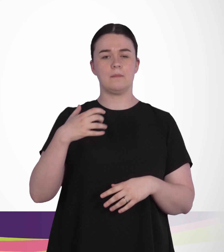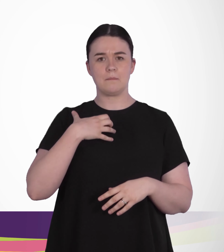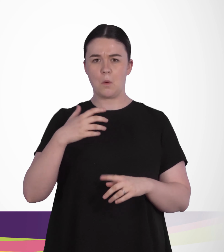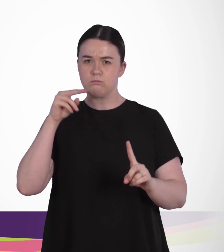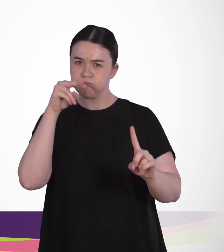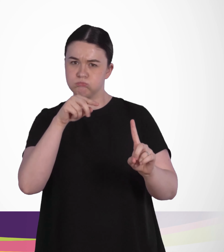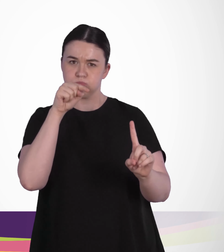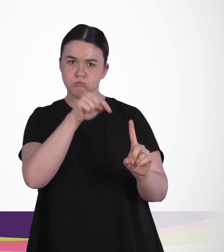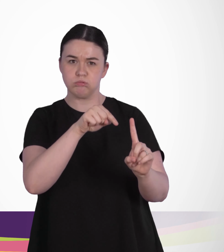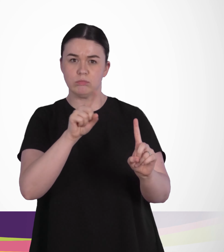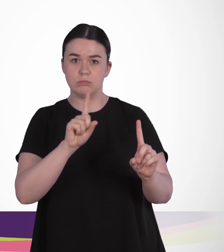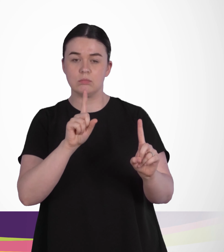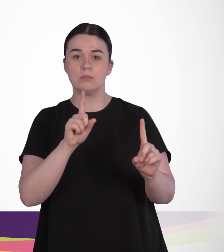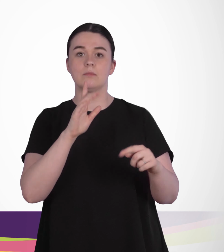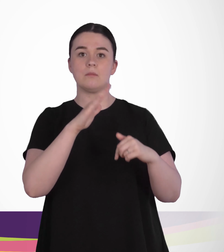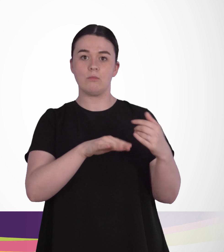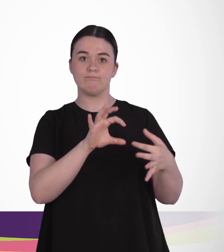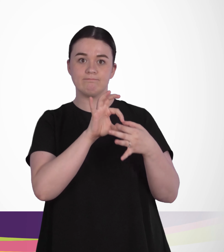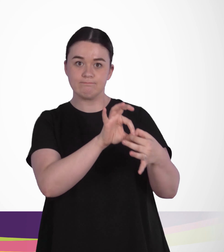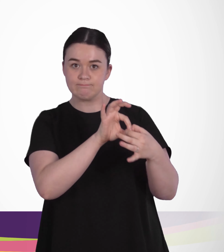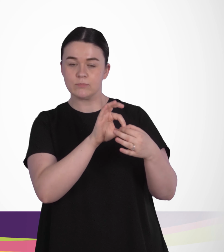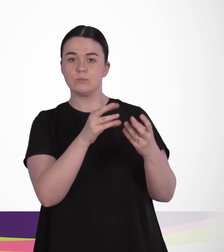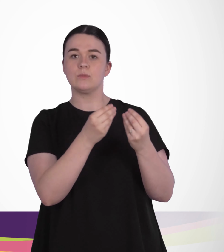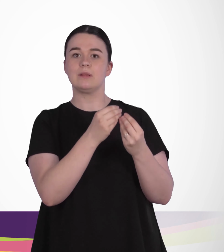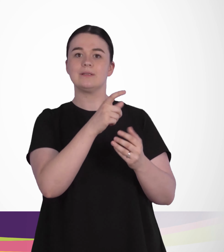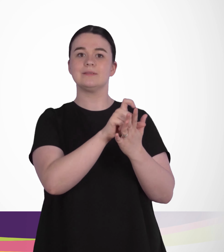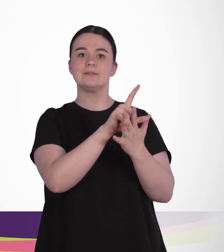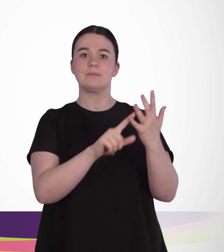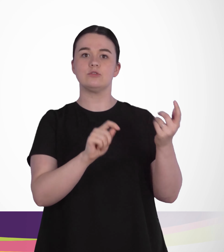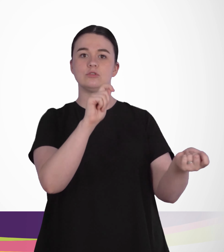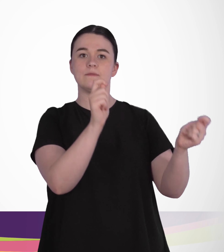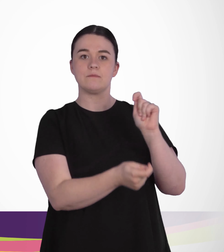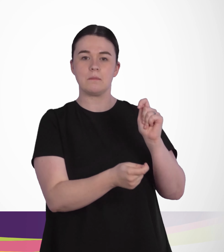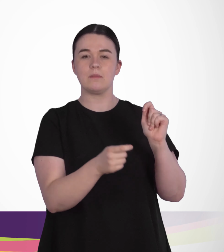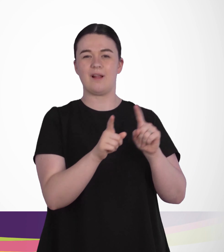Particular interest has been raised in the connection with disability reforms